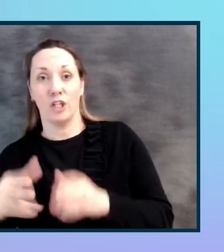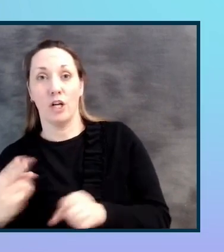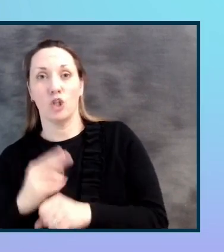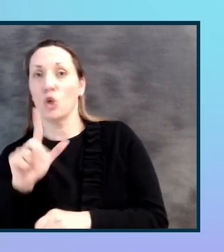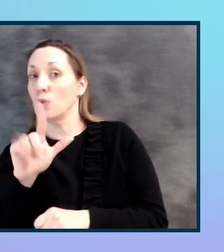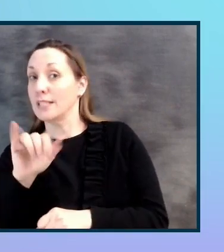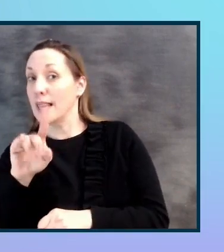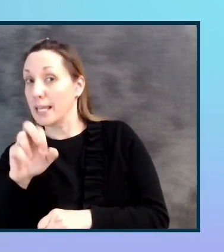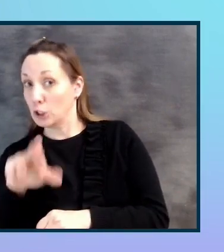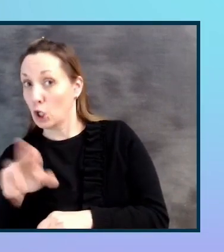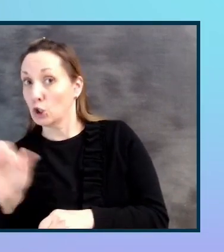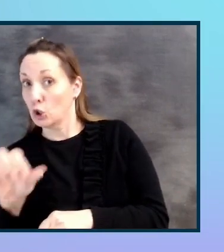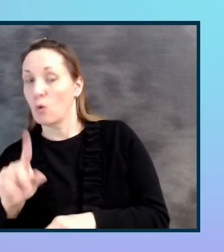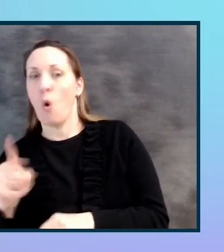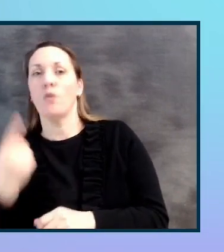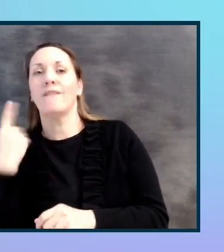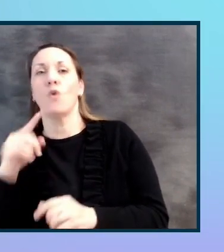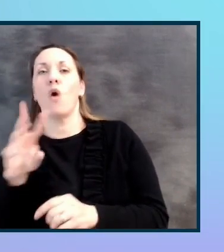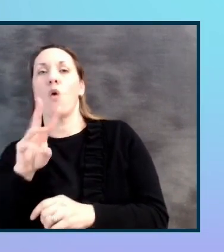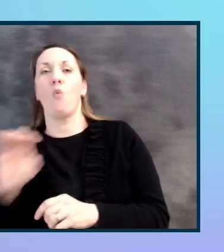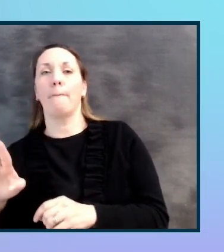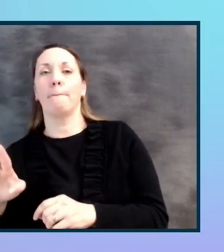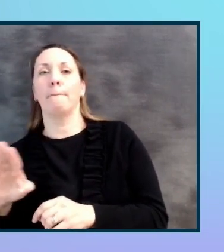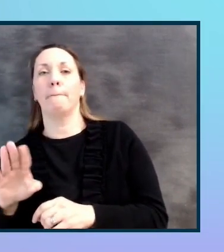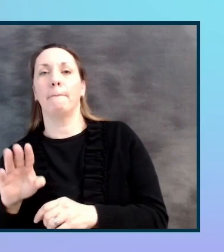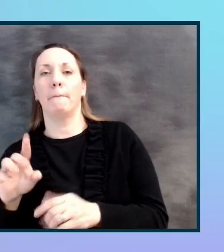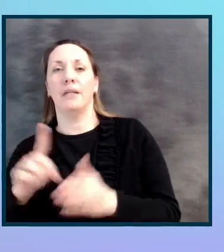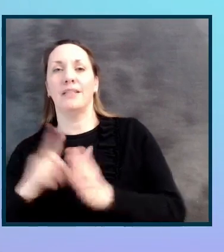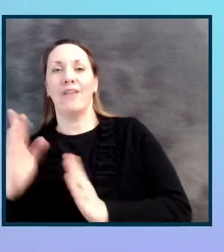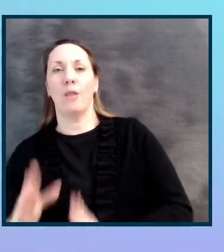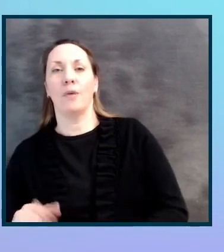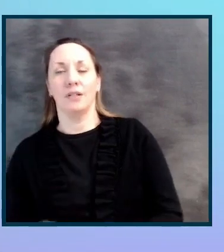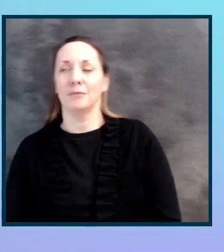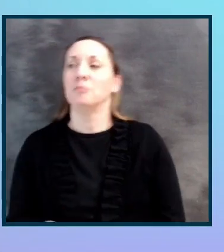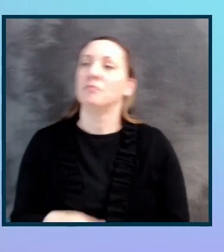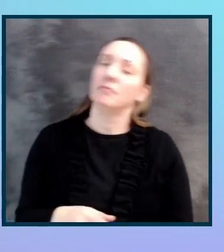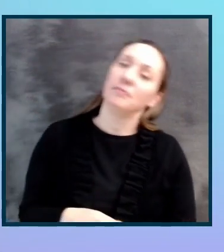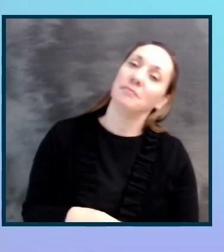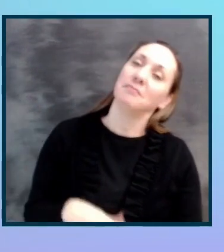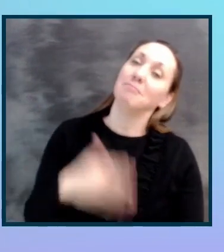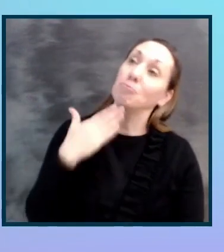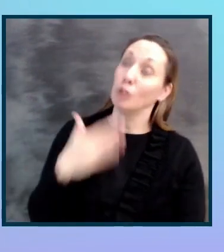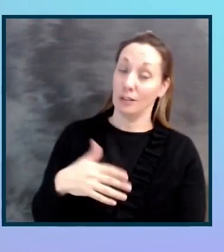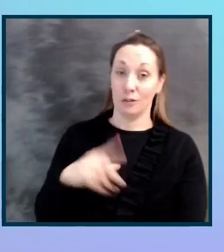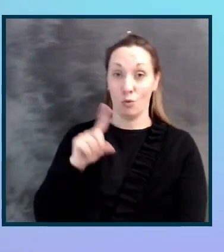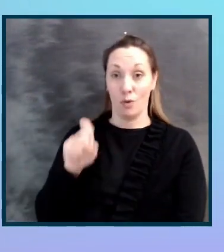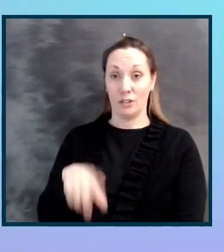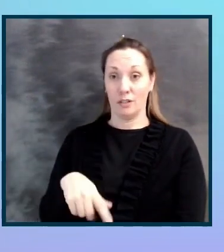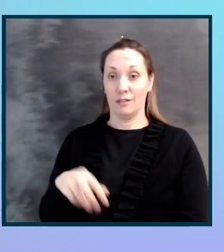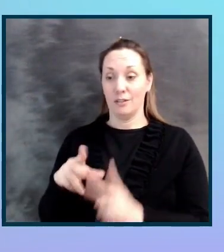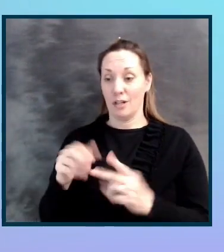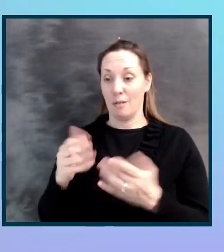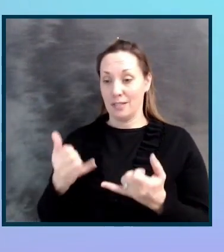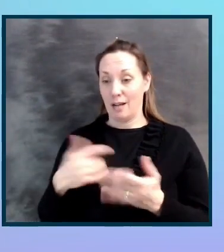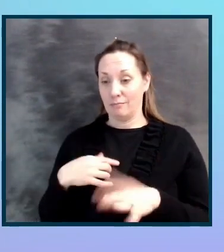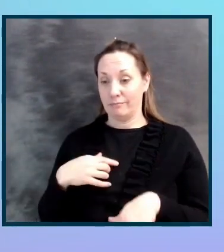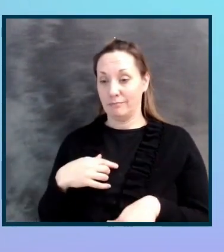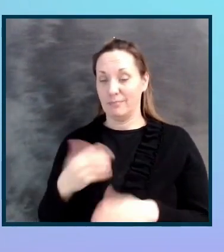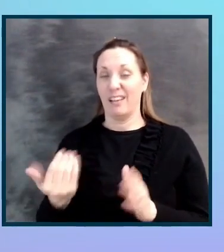or are they only for Web development? Huh, good question so there actually are a couple now. Again, I'm not gonna misspeak.